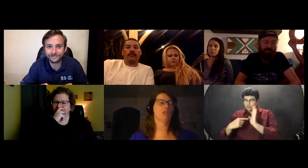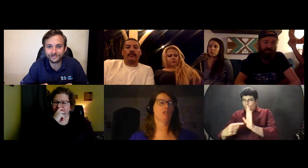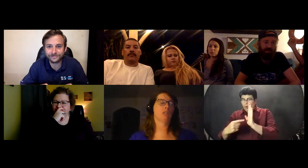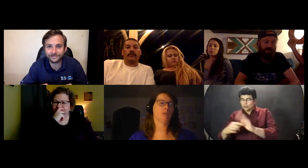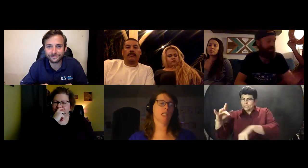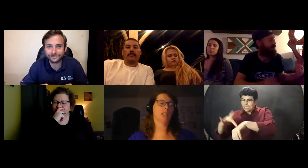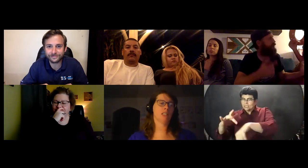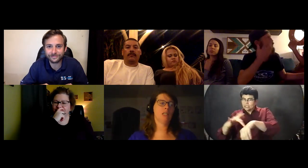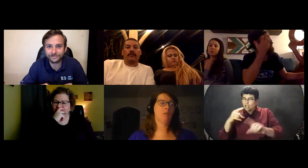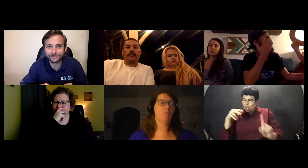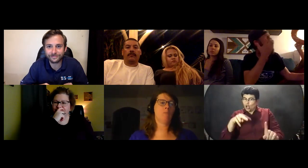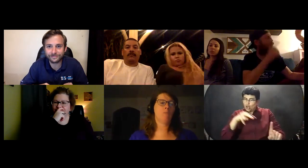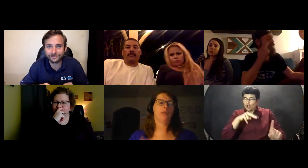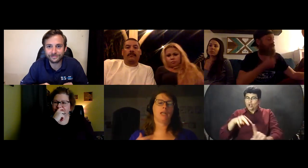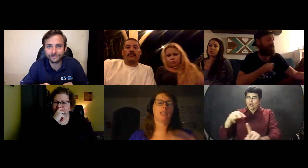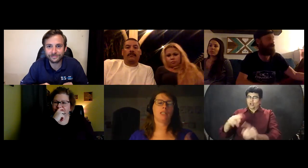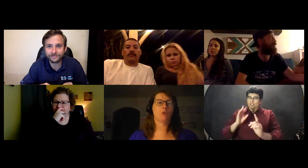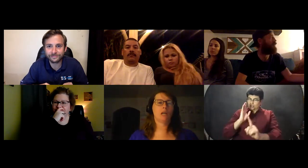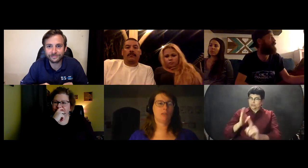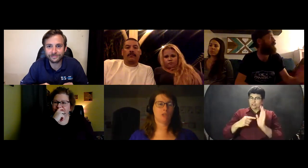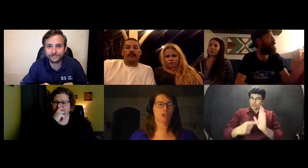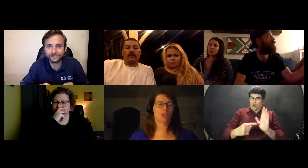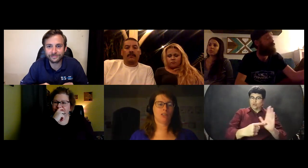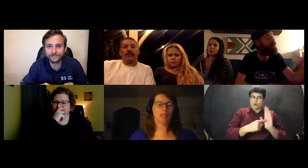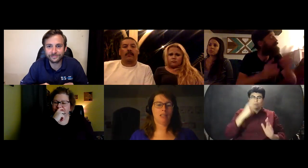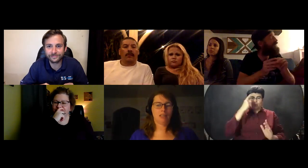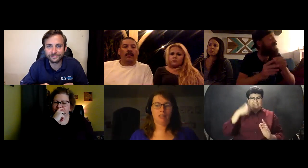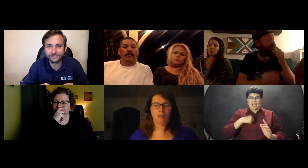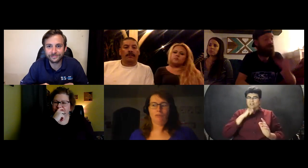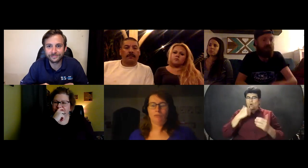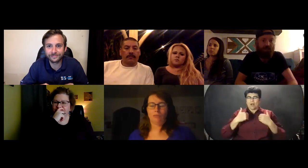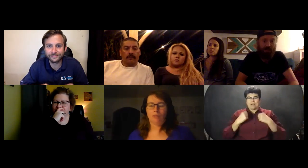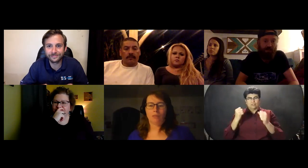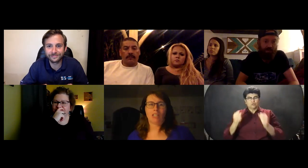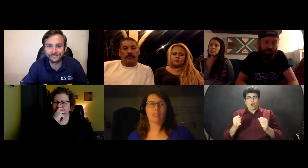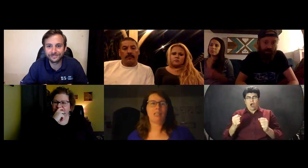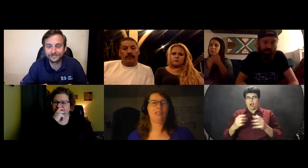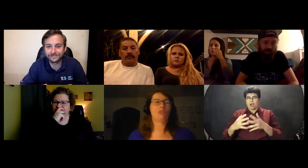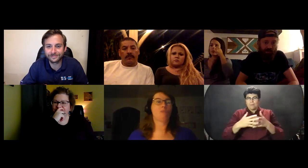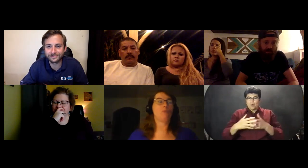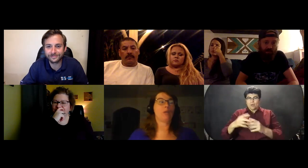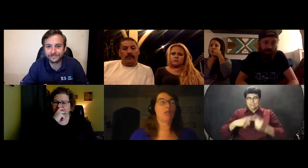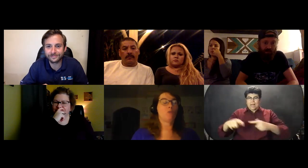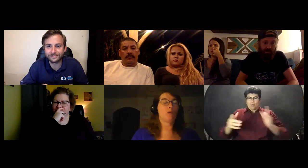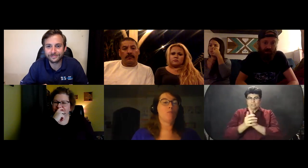directly because i don't have a strong command of